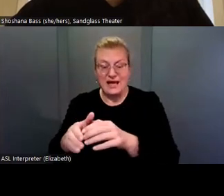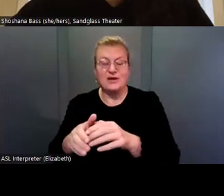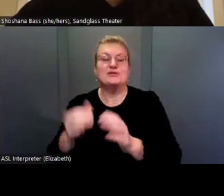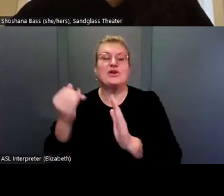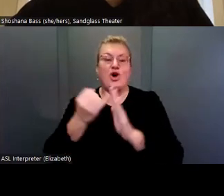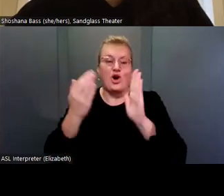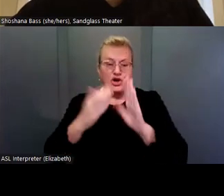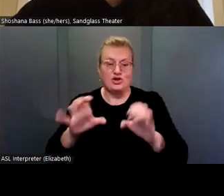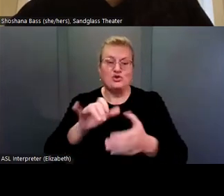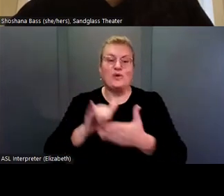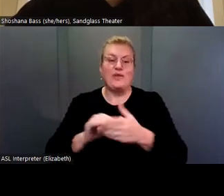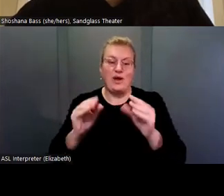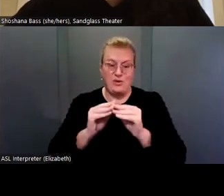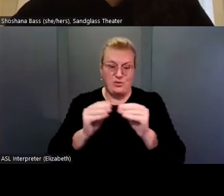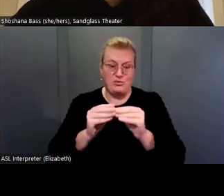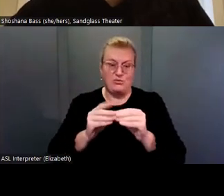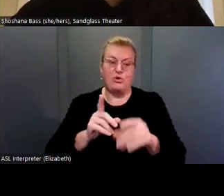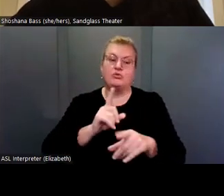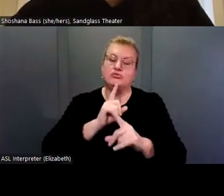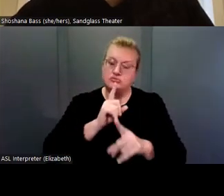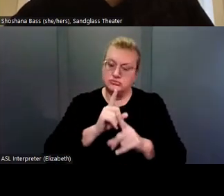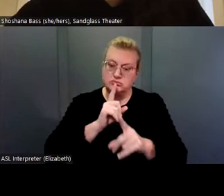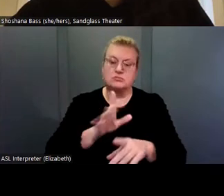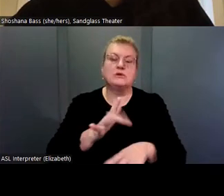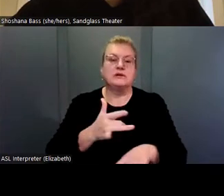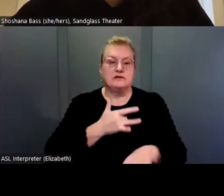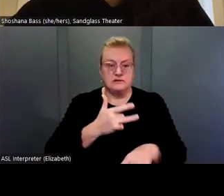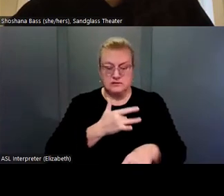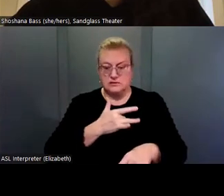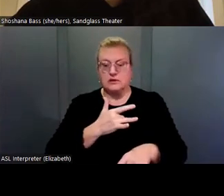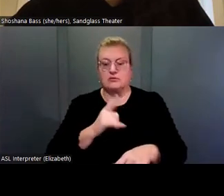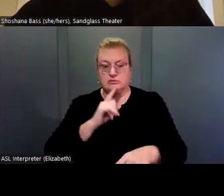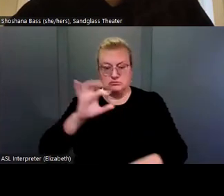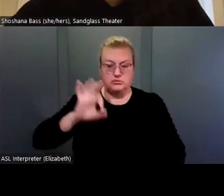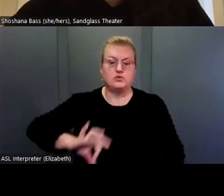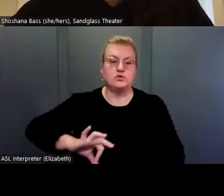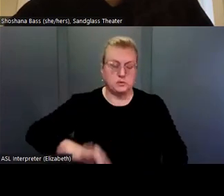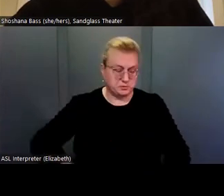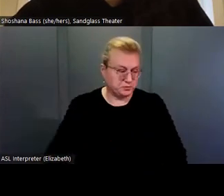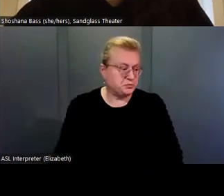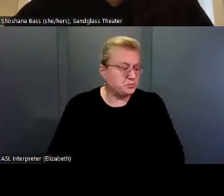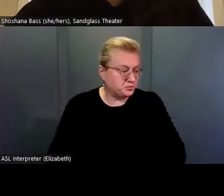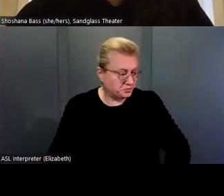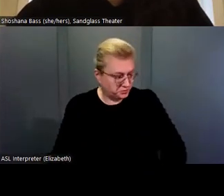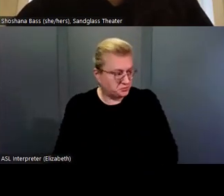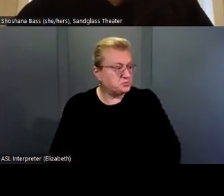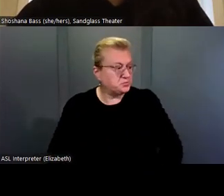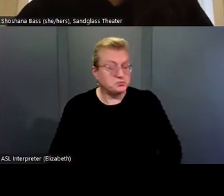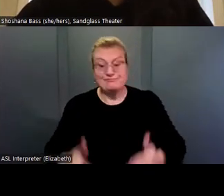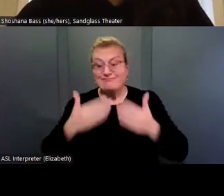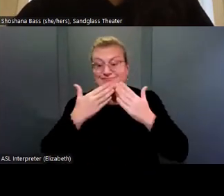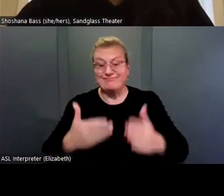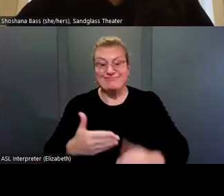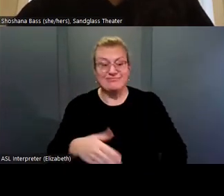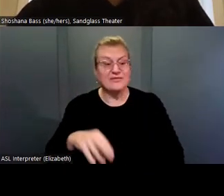and I find that a really, really, really useful tool. Great. Thanks, Sabrina. Rob, Shoshana, other...